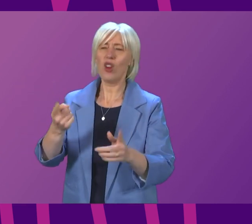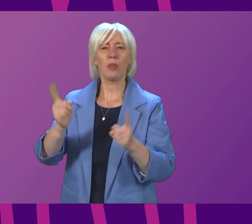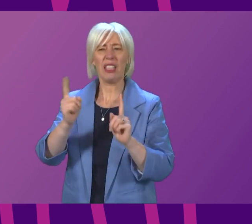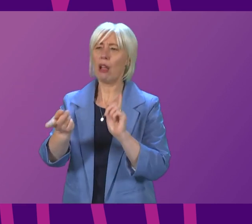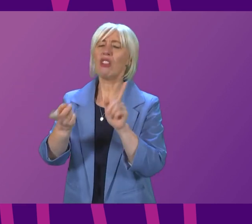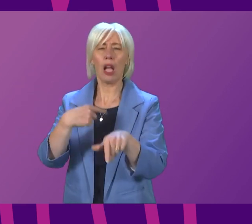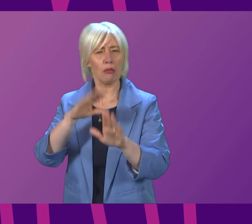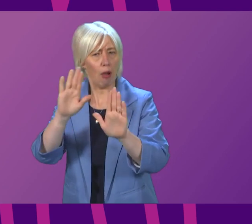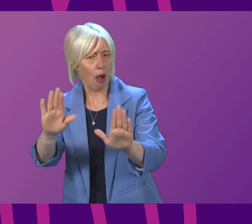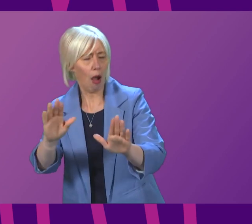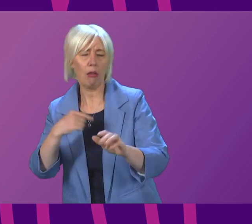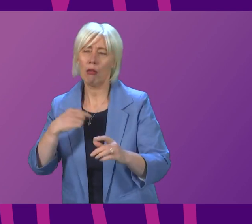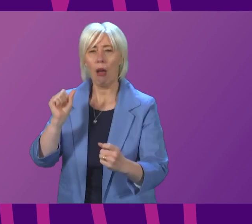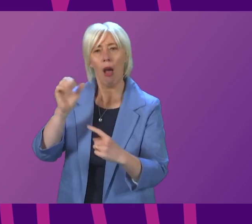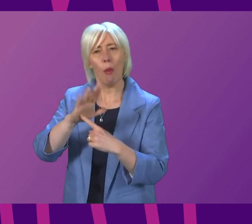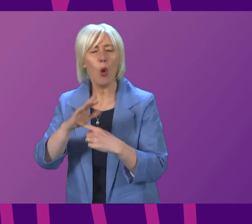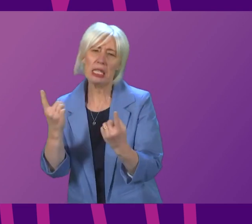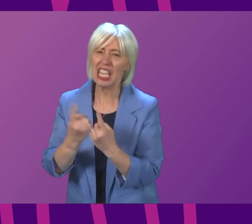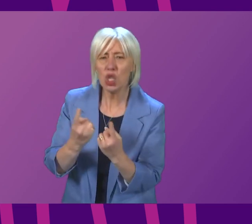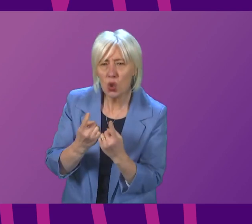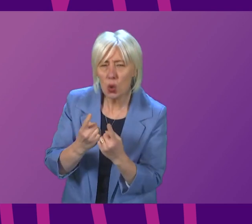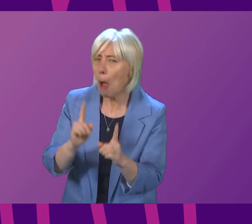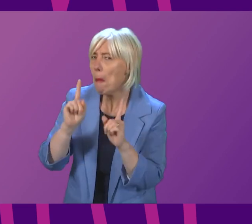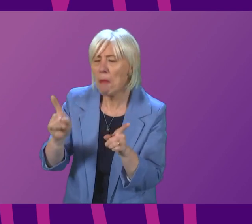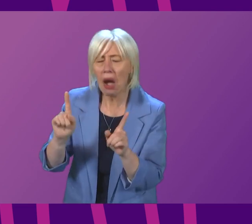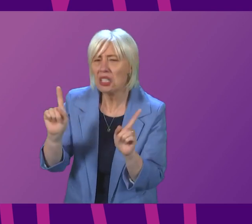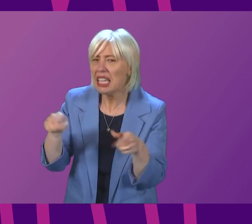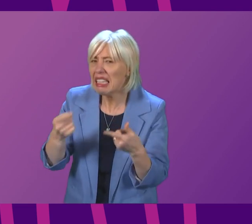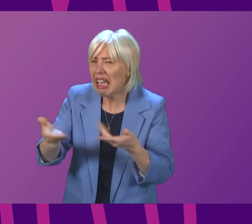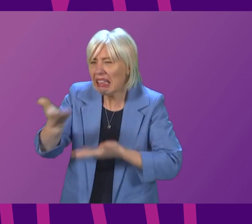Apparently, this is an important issue, yet she could not tell us how many businesses